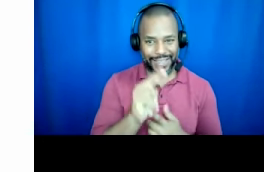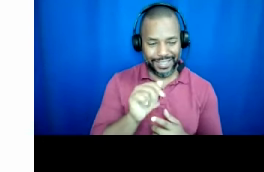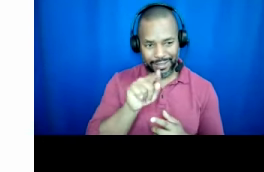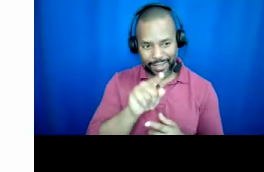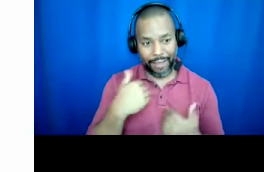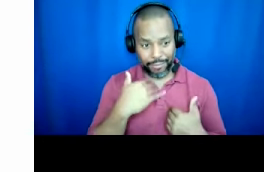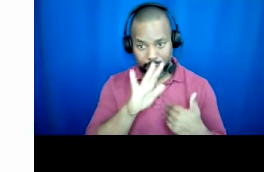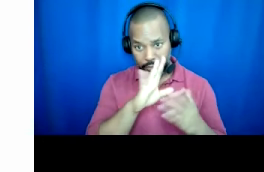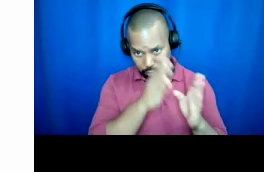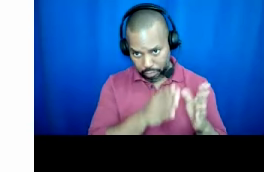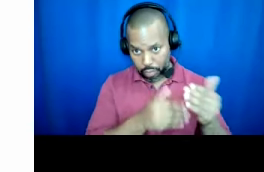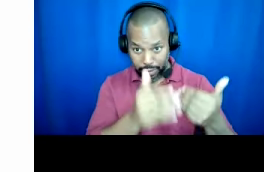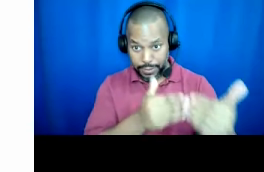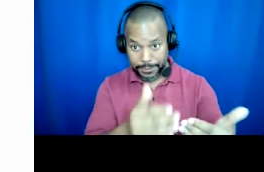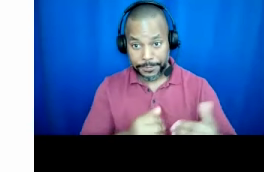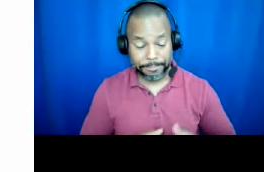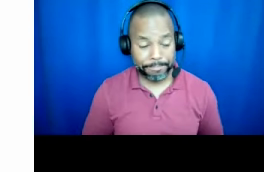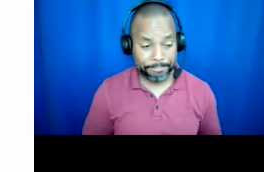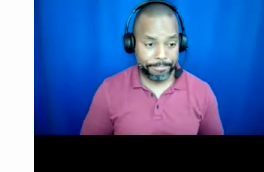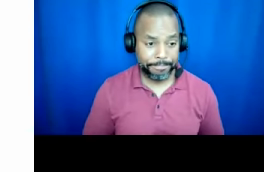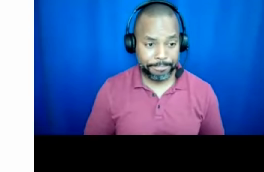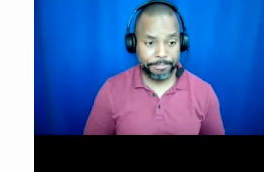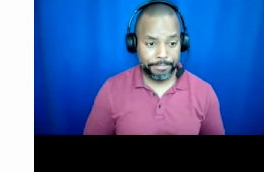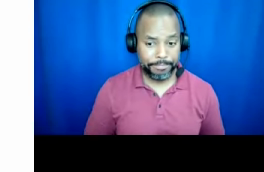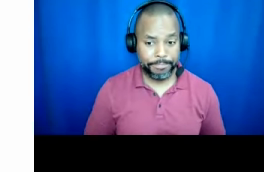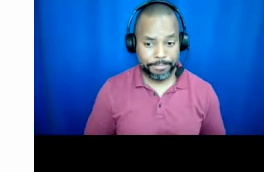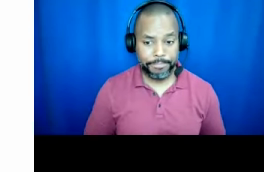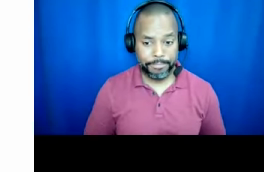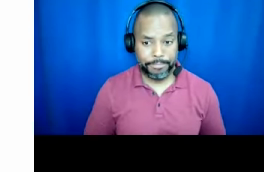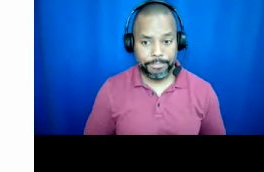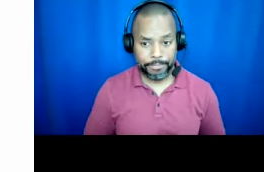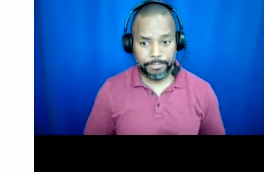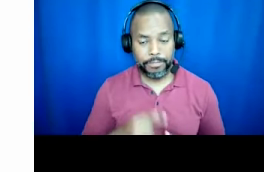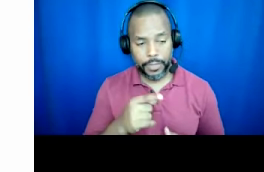and they are very much in collaboration and communication with their department